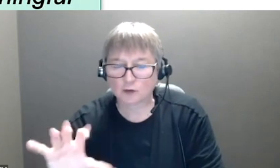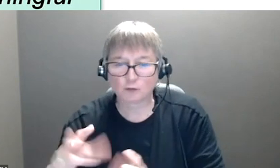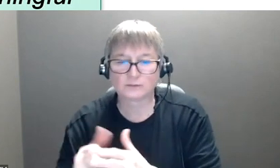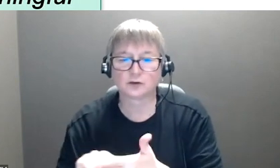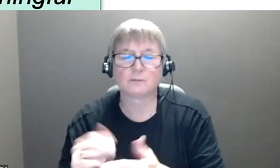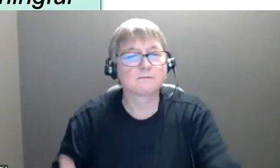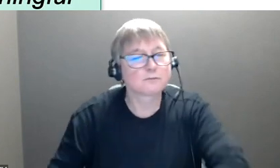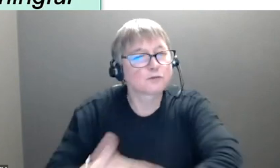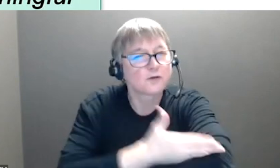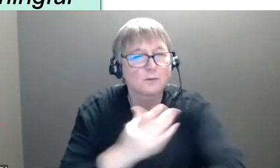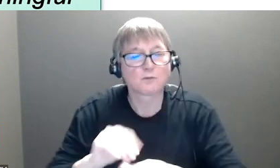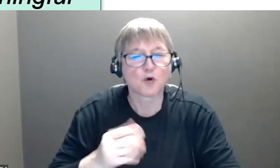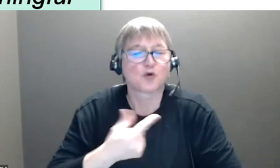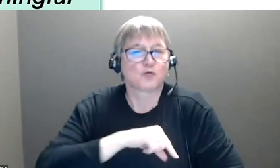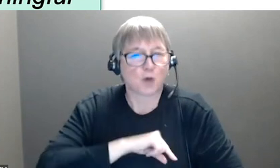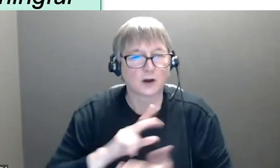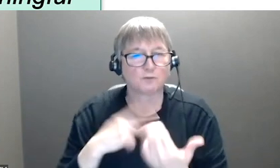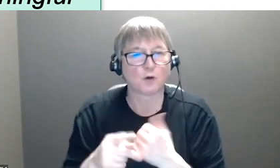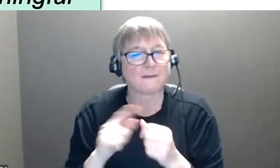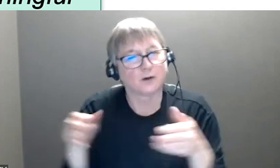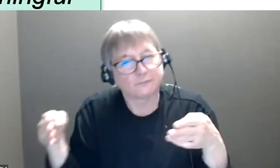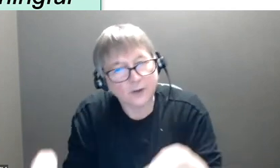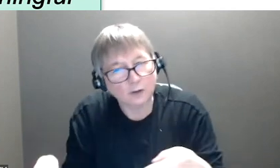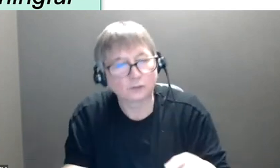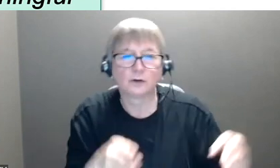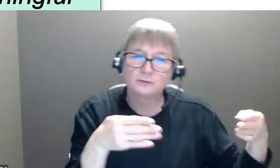forward, we want to seize the opportunities we just outlined, and put them into practice with